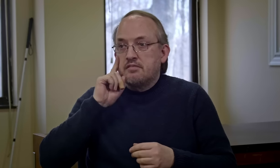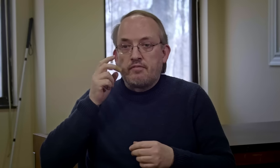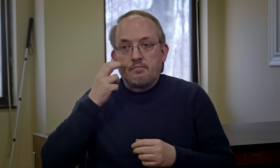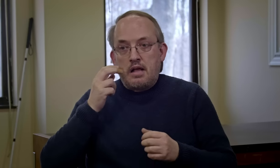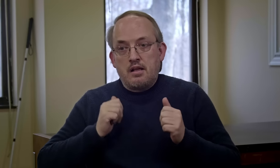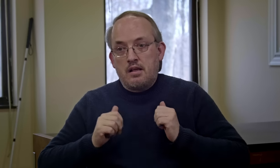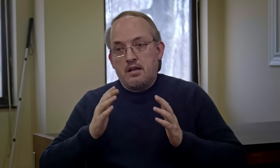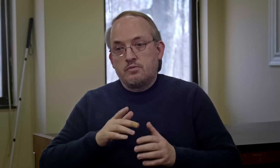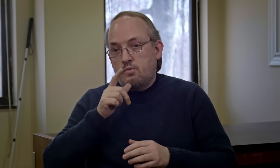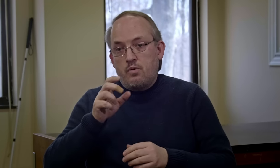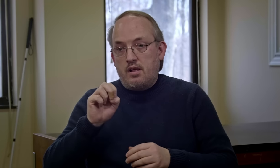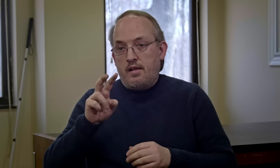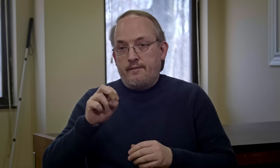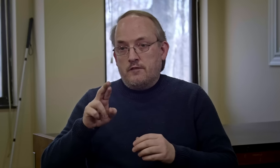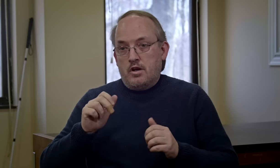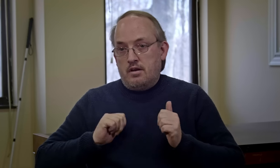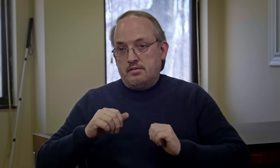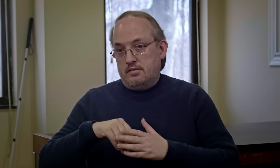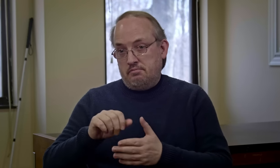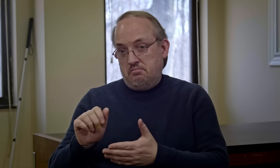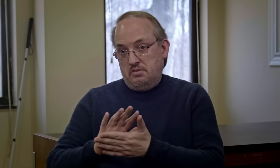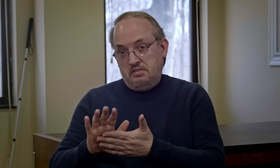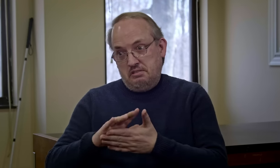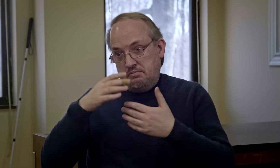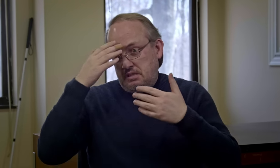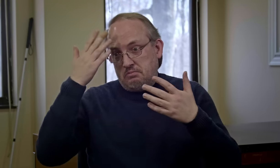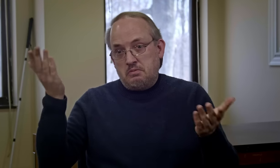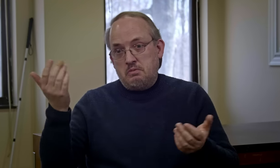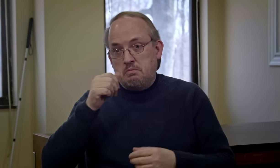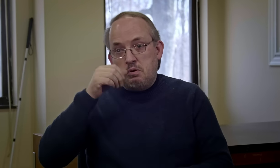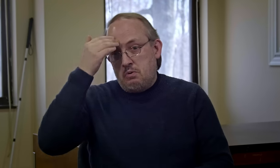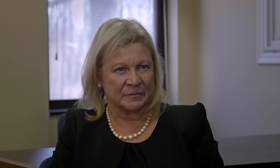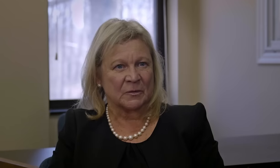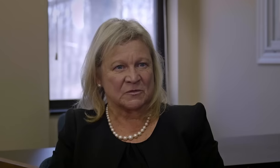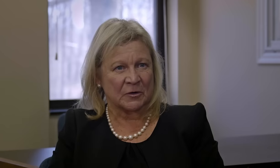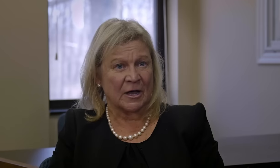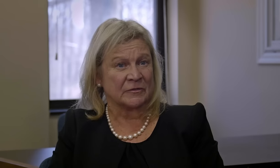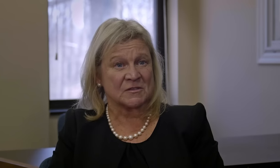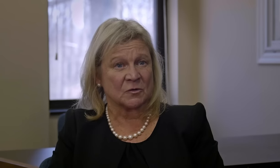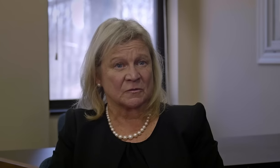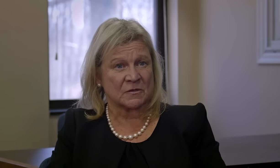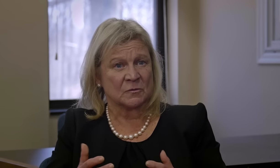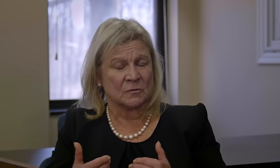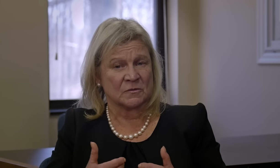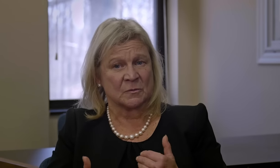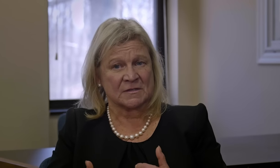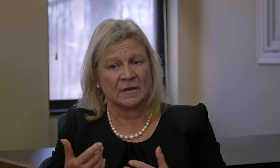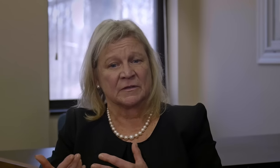I can't think of anybody who is DeafBlind who has ever been cast in any type of movie. It was very obvious to myself